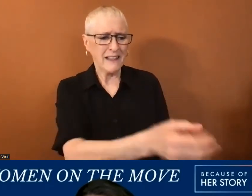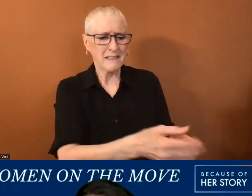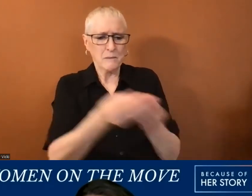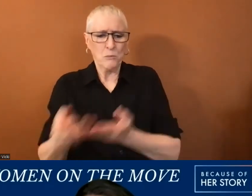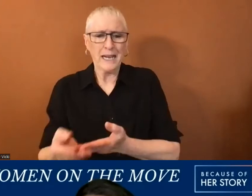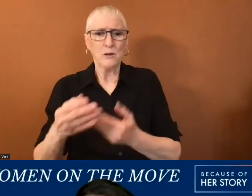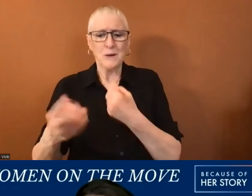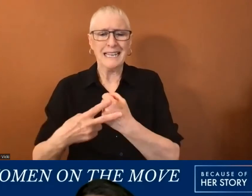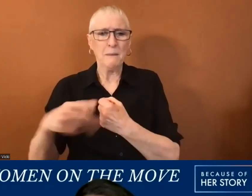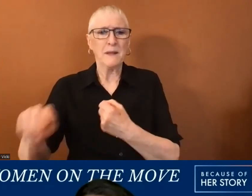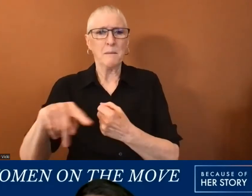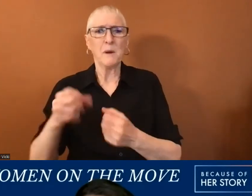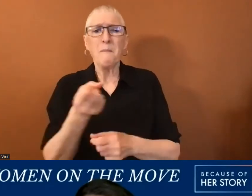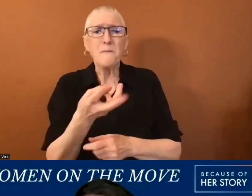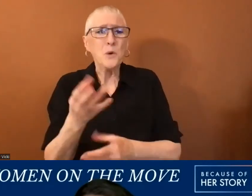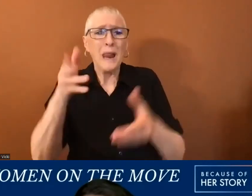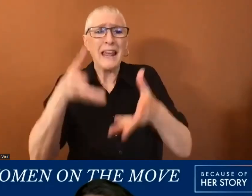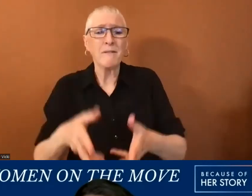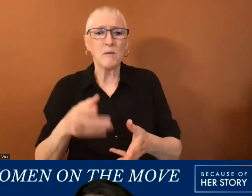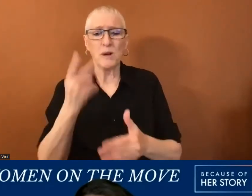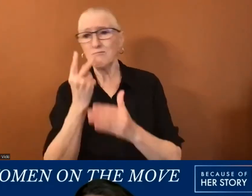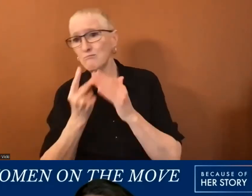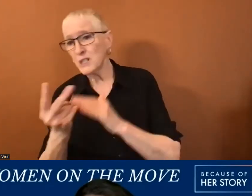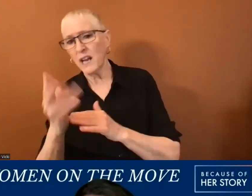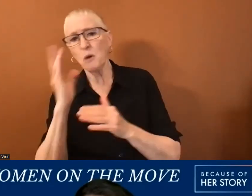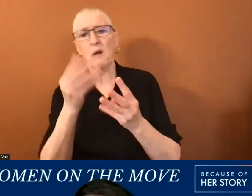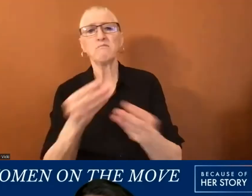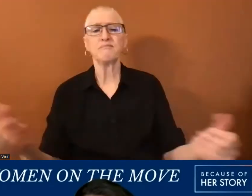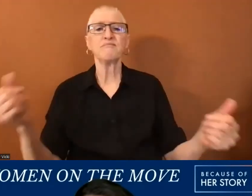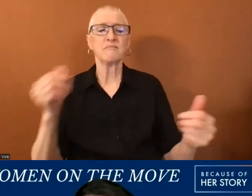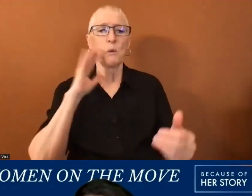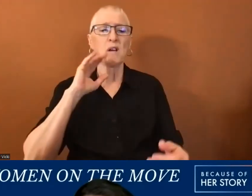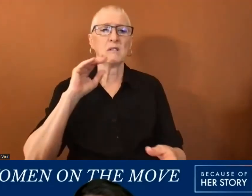animals there. They are projected to to go extinct, and so during that capture